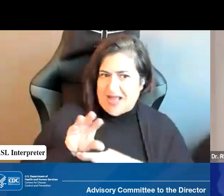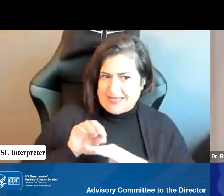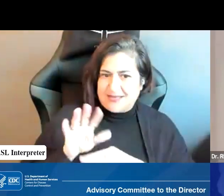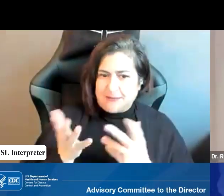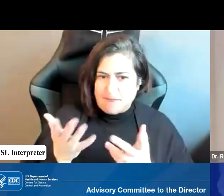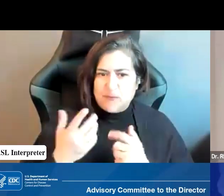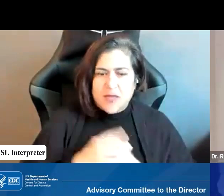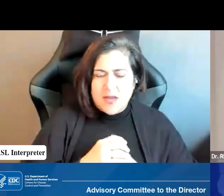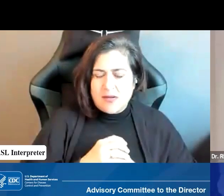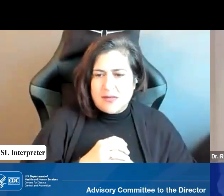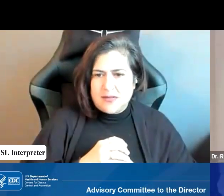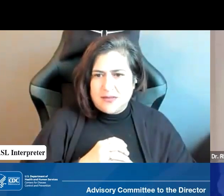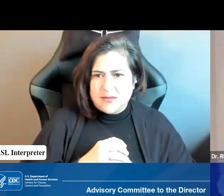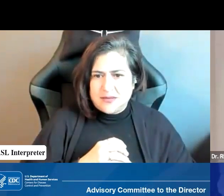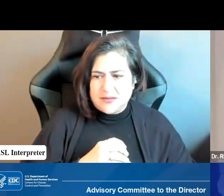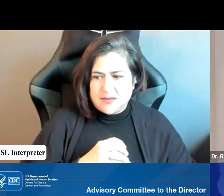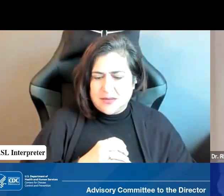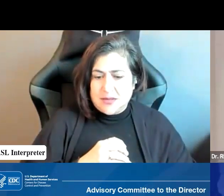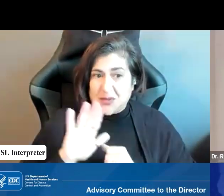I don't have anywhere near the responsibility that you have now,